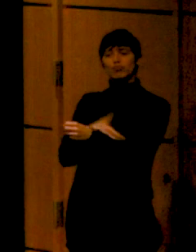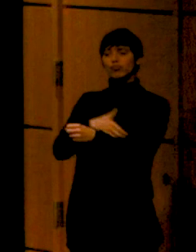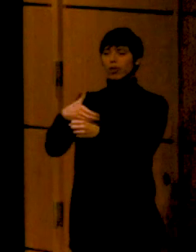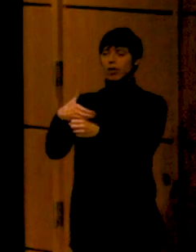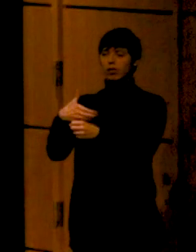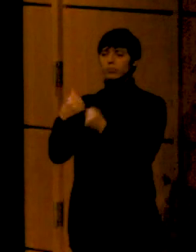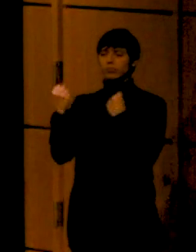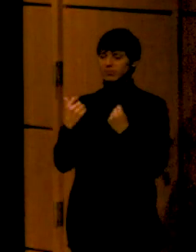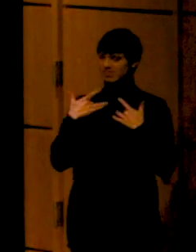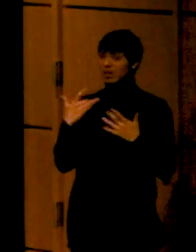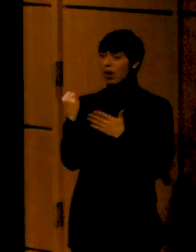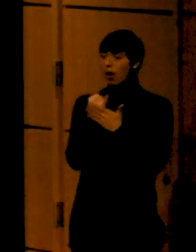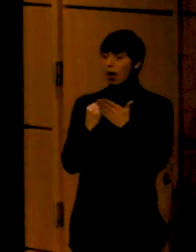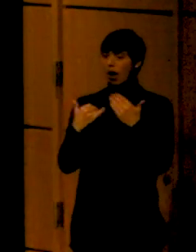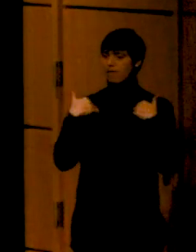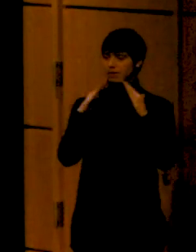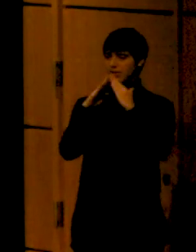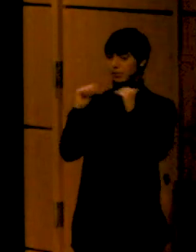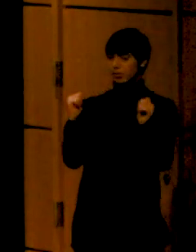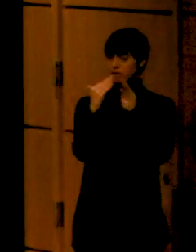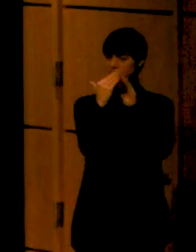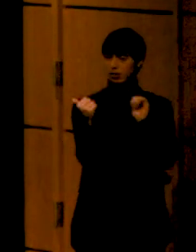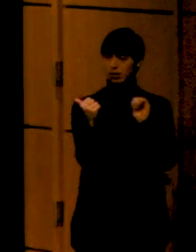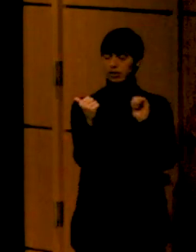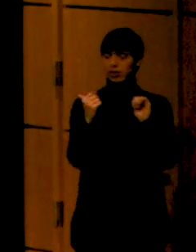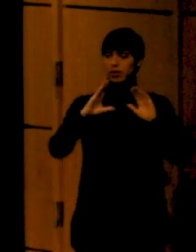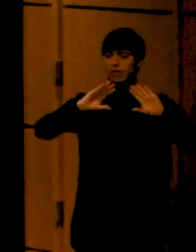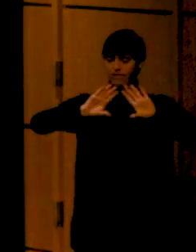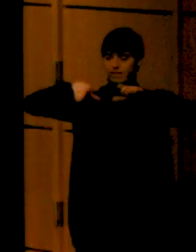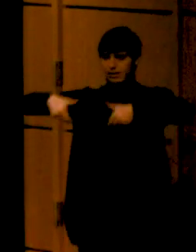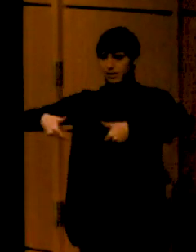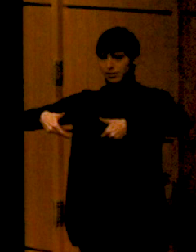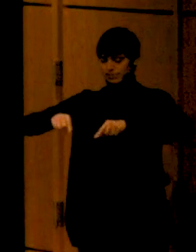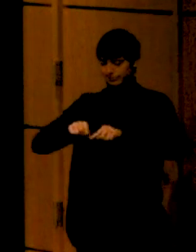So turned on its head again, a funnel.